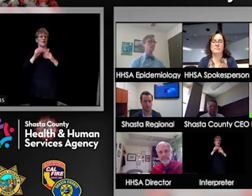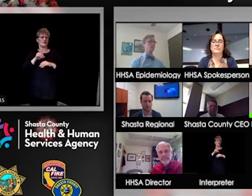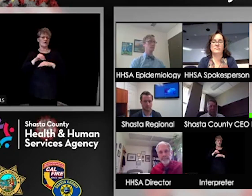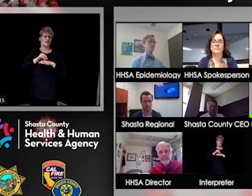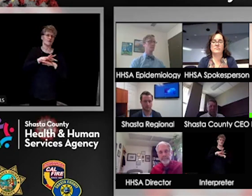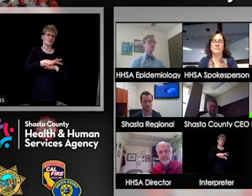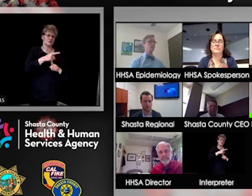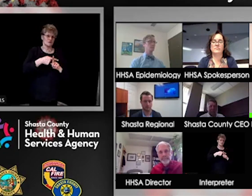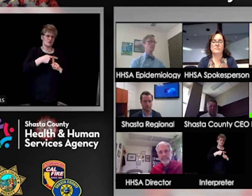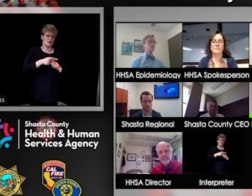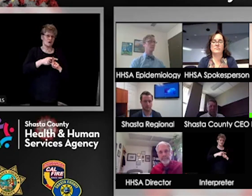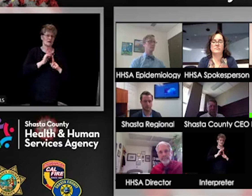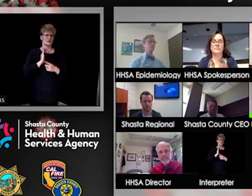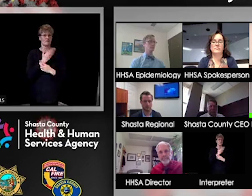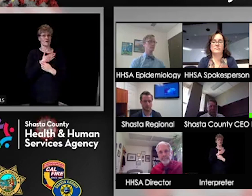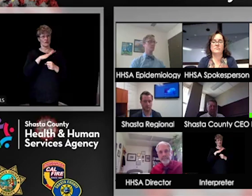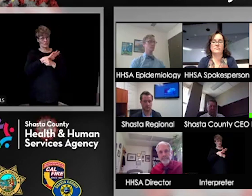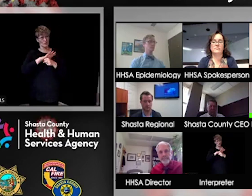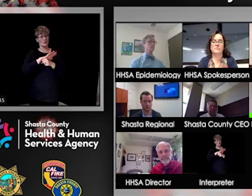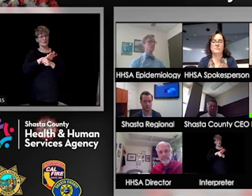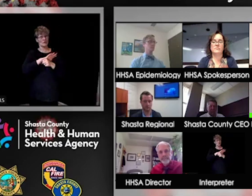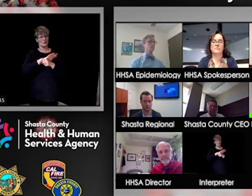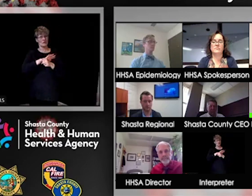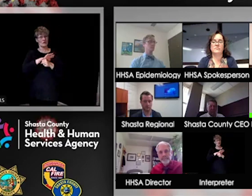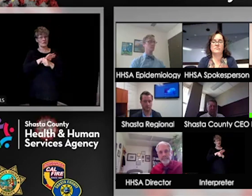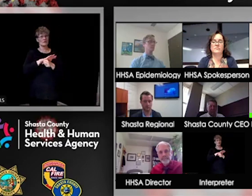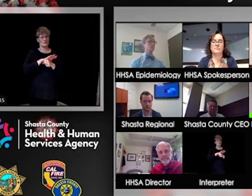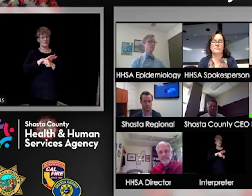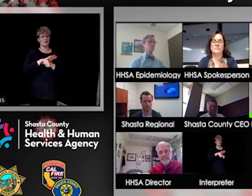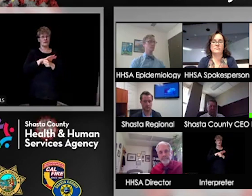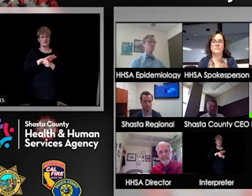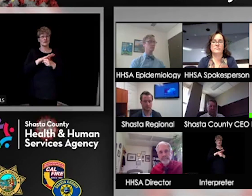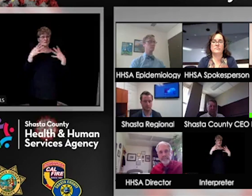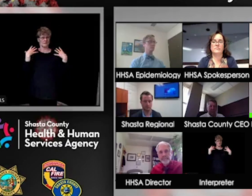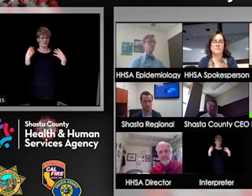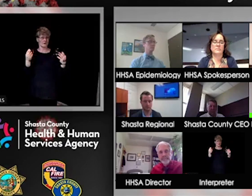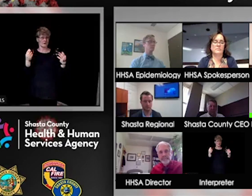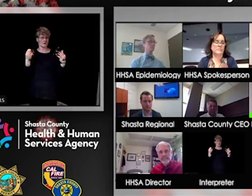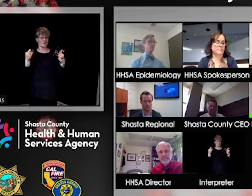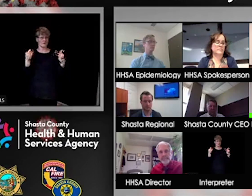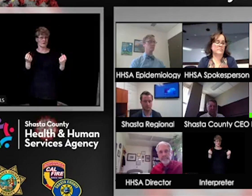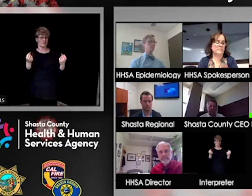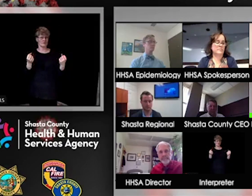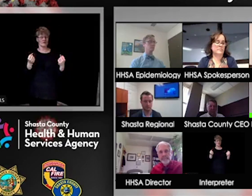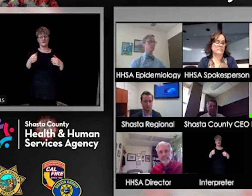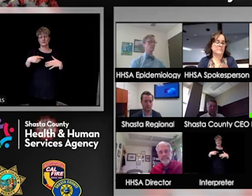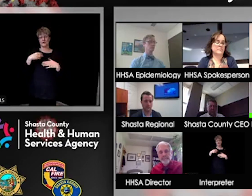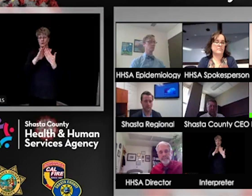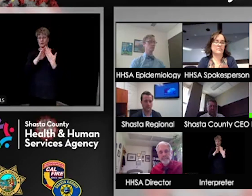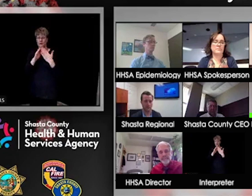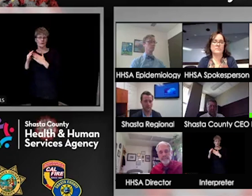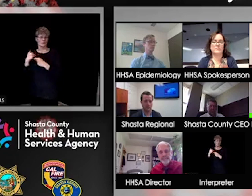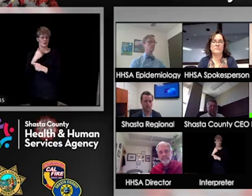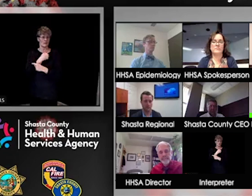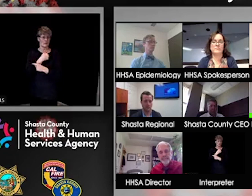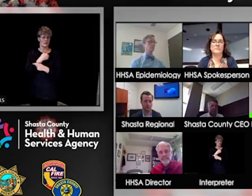in the model Daniel shared, it will change how steep that curve looks. How much disease